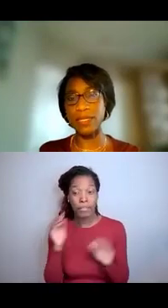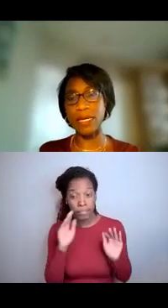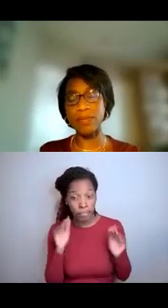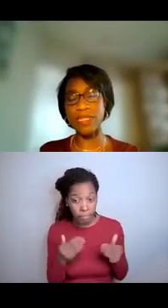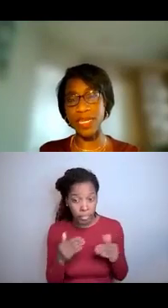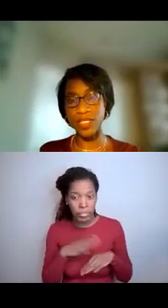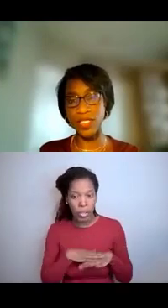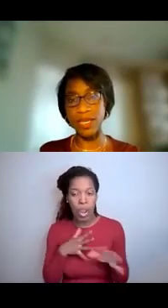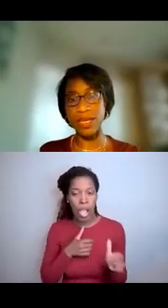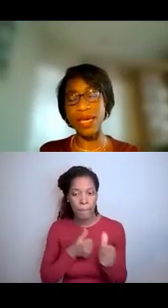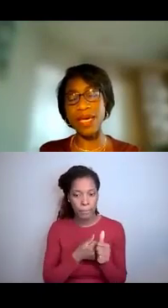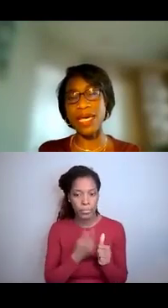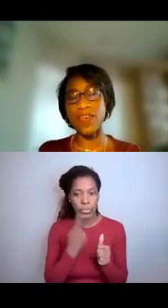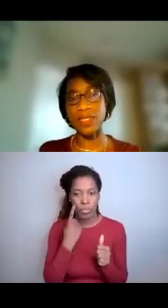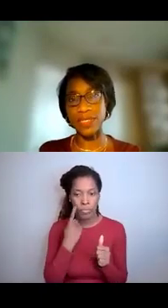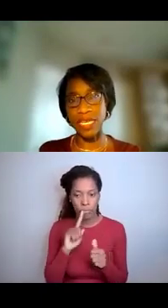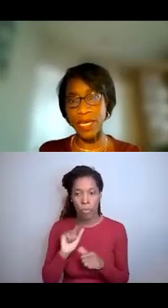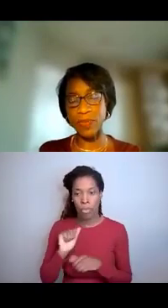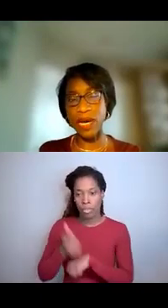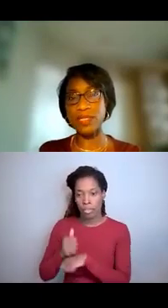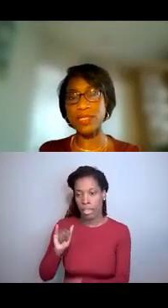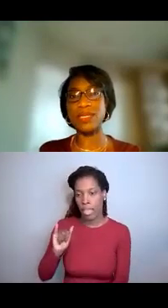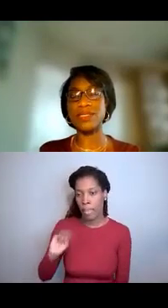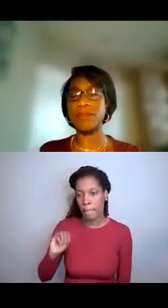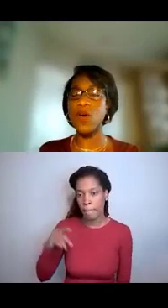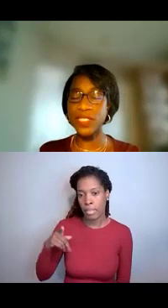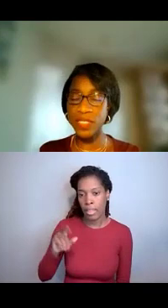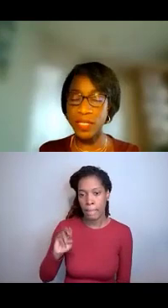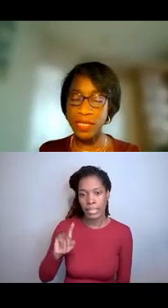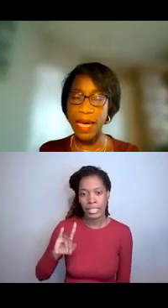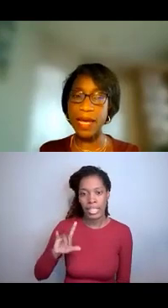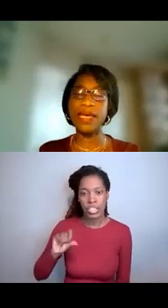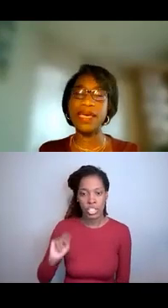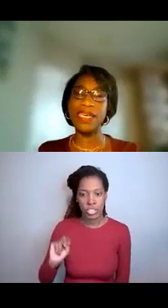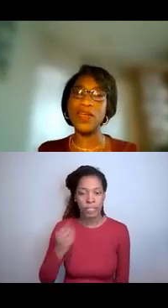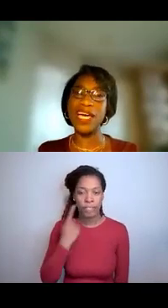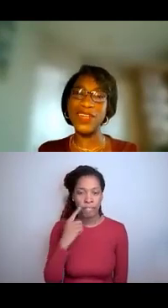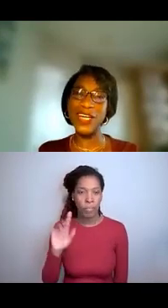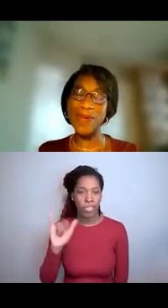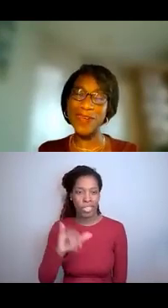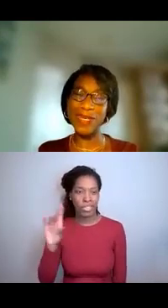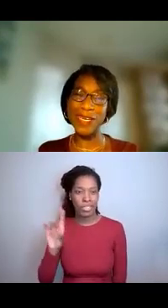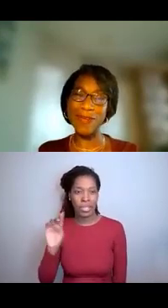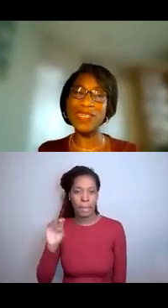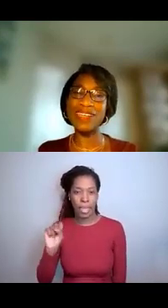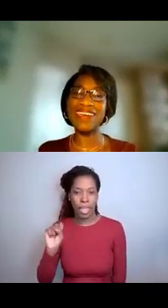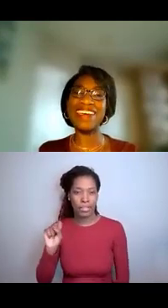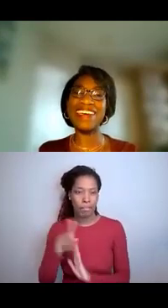on the implementation of the DMS policy, some questions that have come up from the community